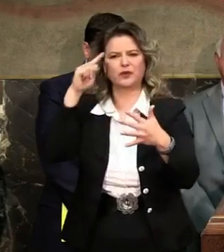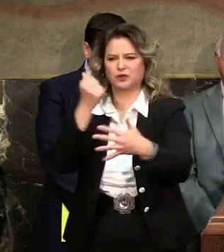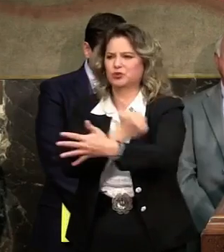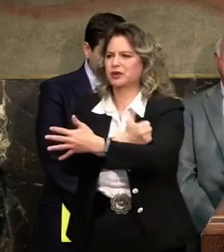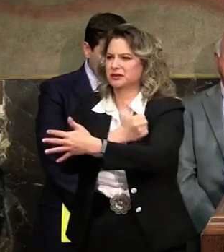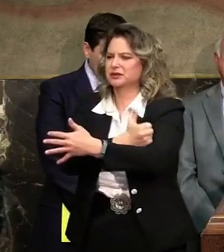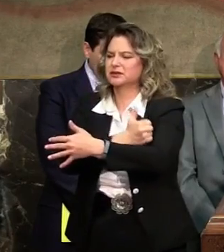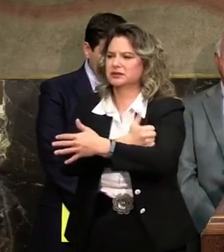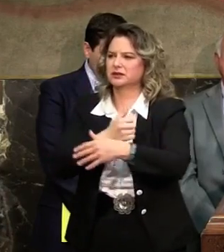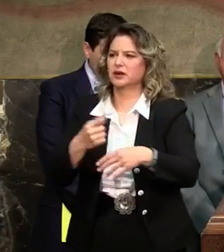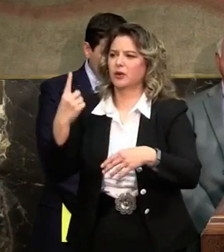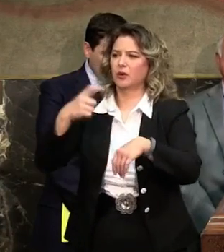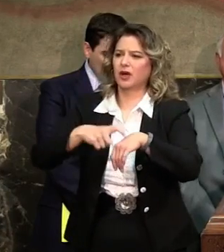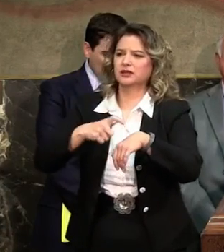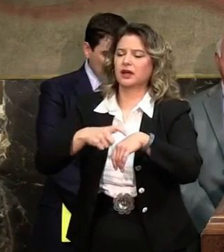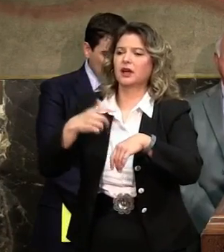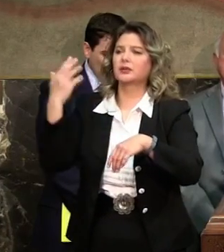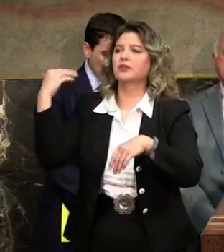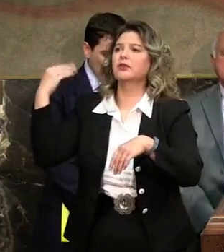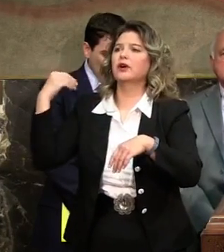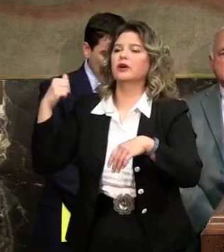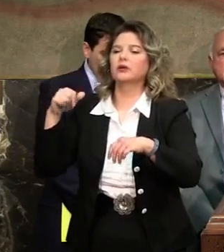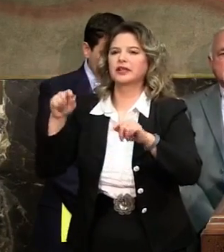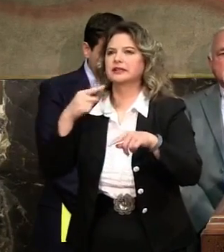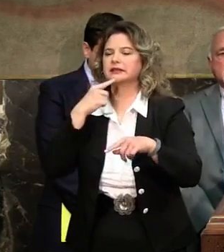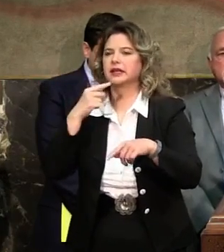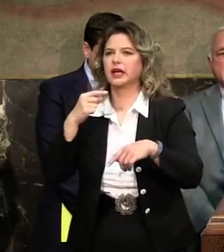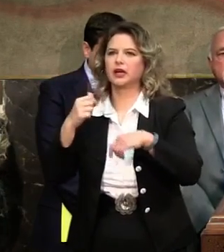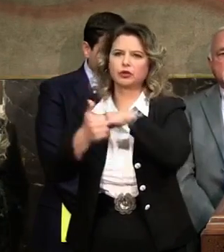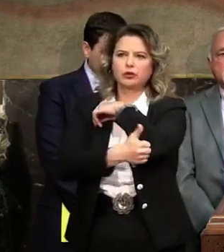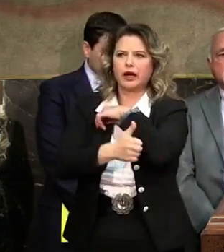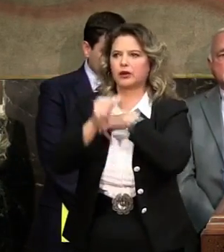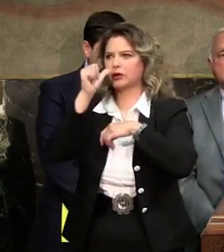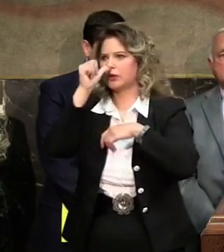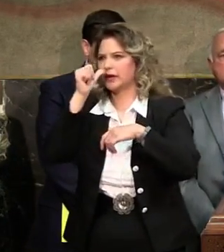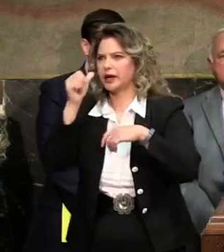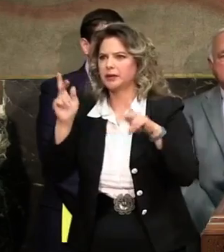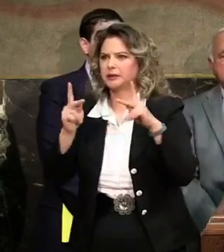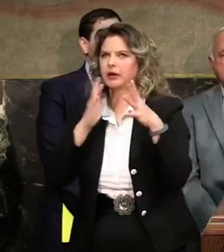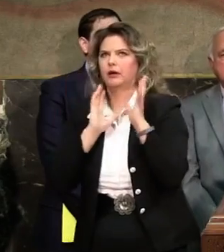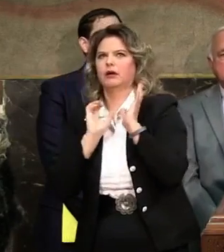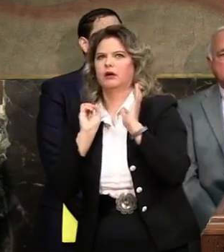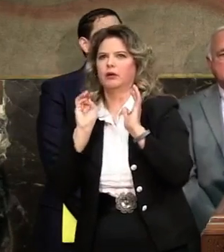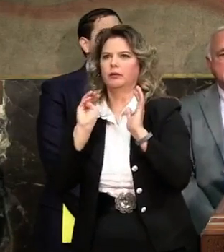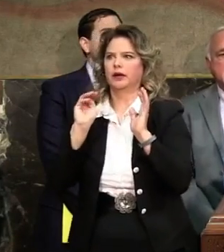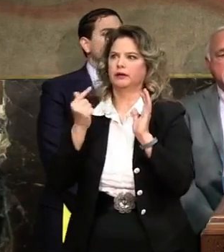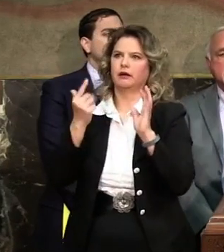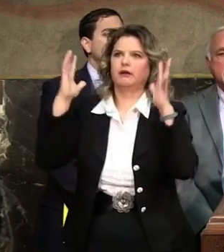time you know we could say the word crack cocaine and everybody said oh my God let's lock them up well now are we